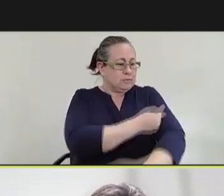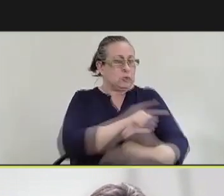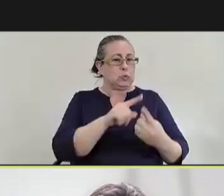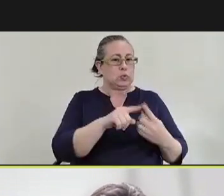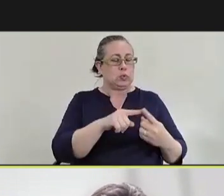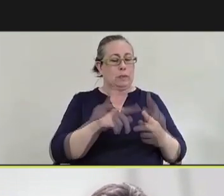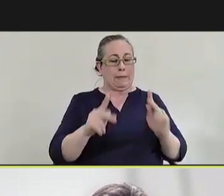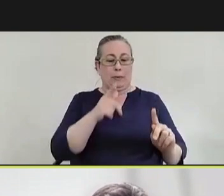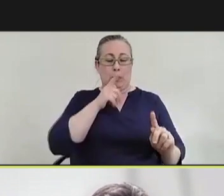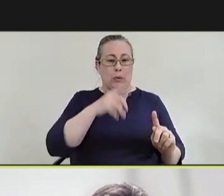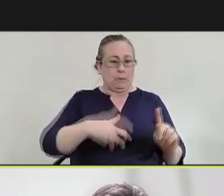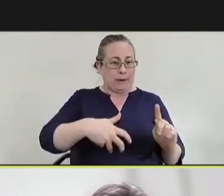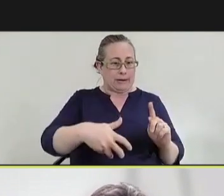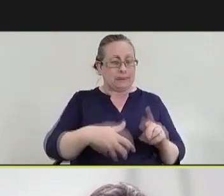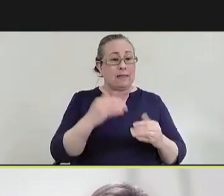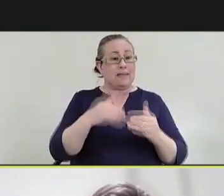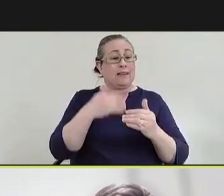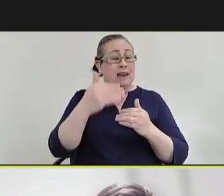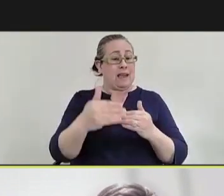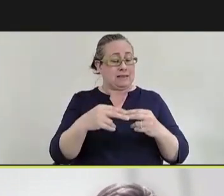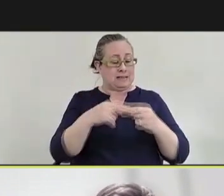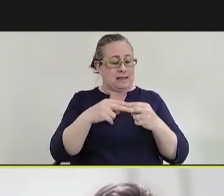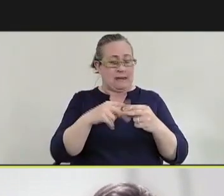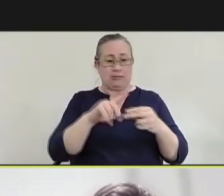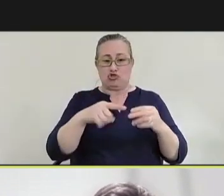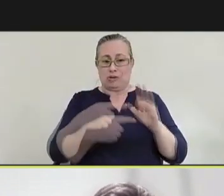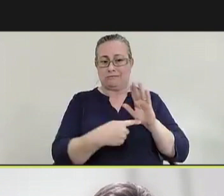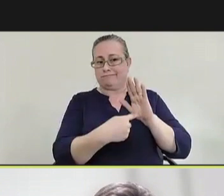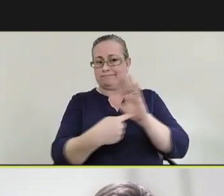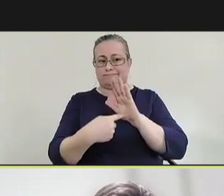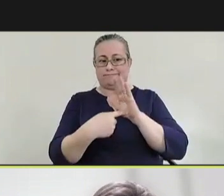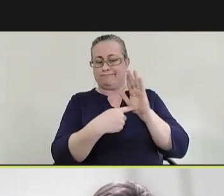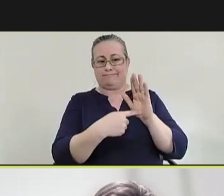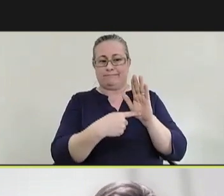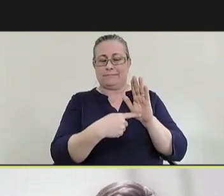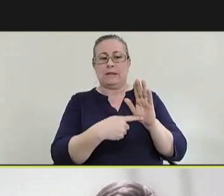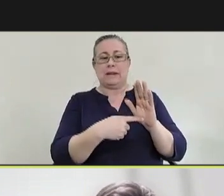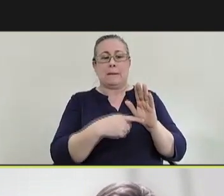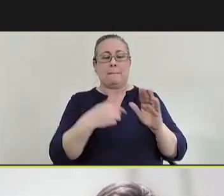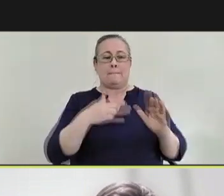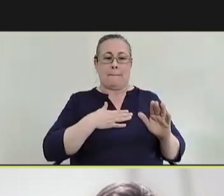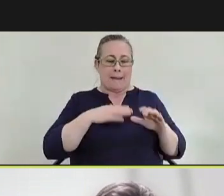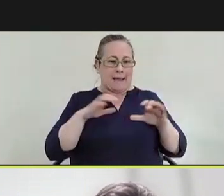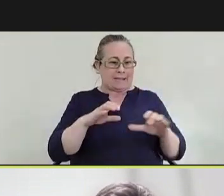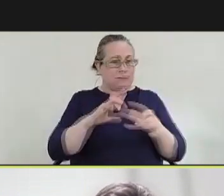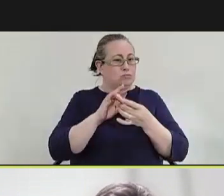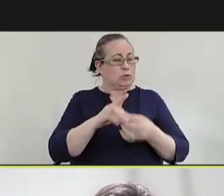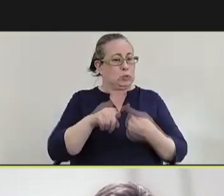slide is just to disclose some of my activities related to research and related to a number of